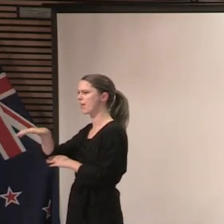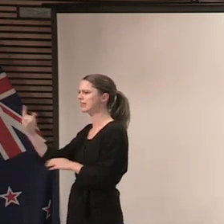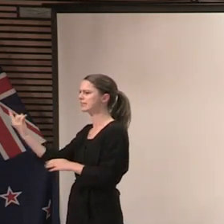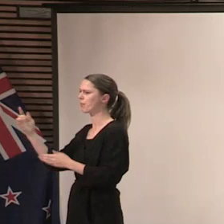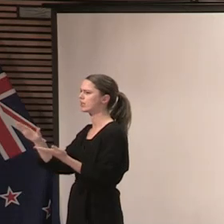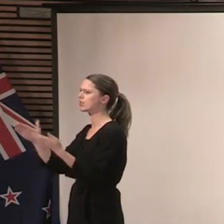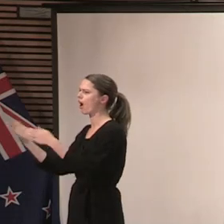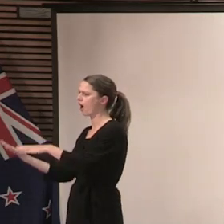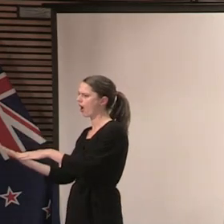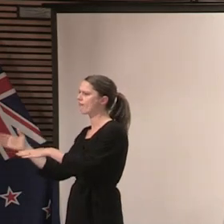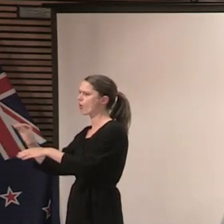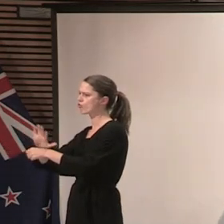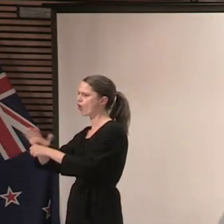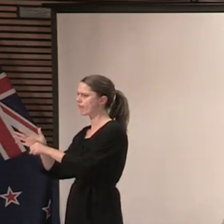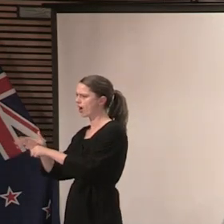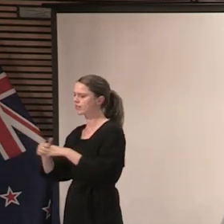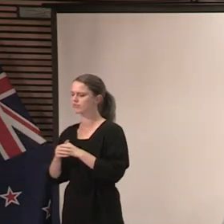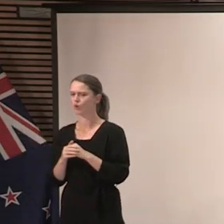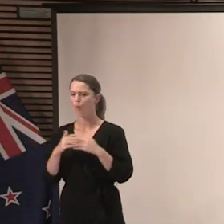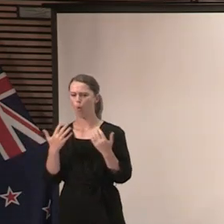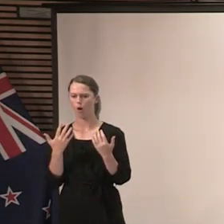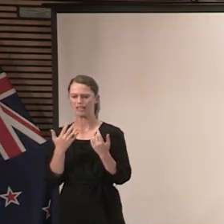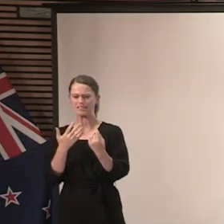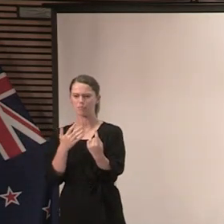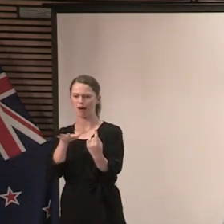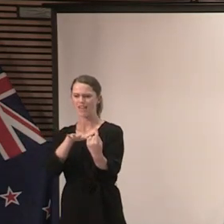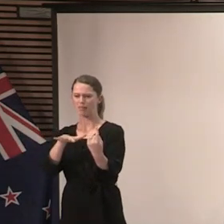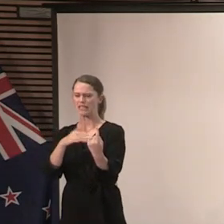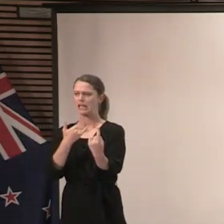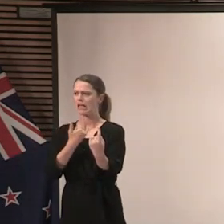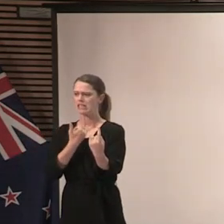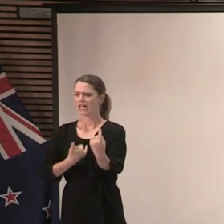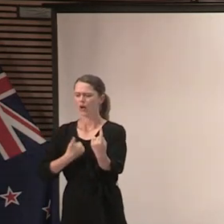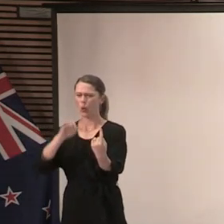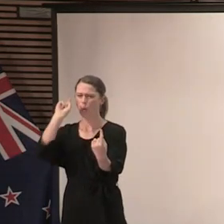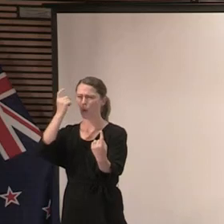remember the people of New Zealand who have lost someone